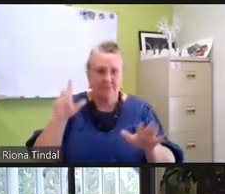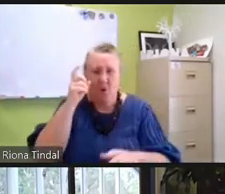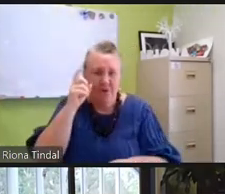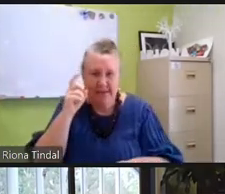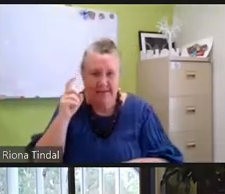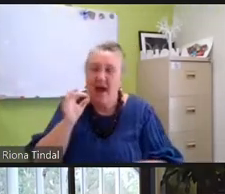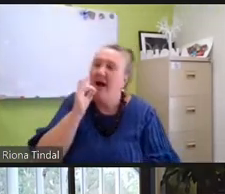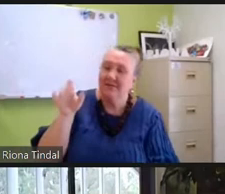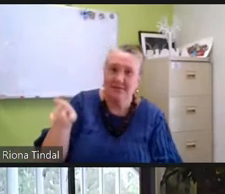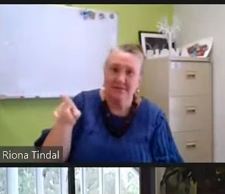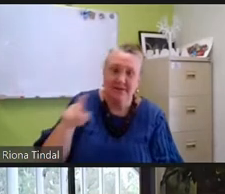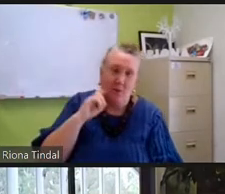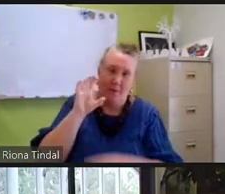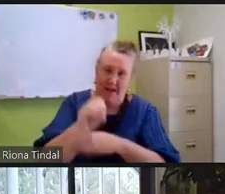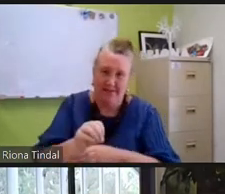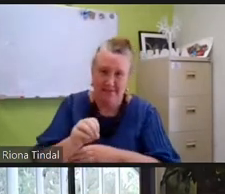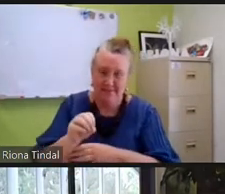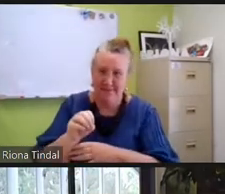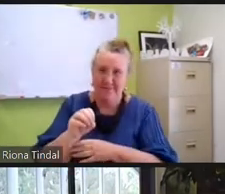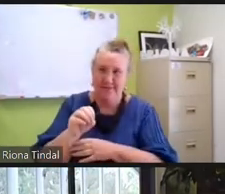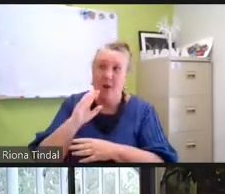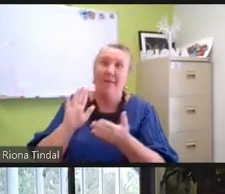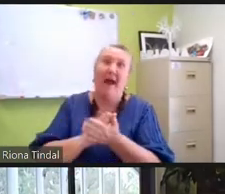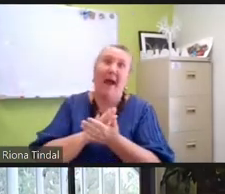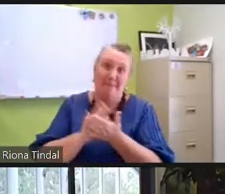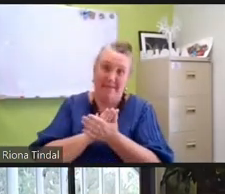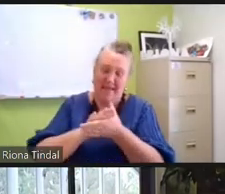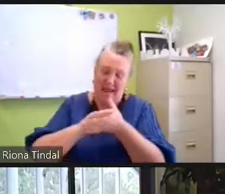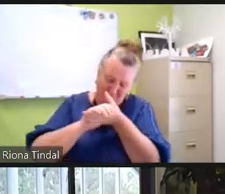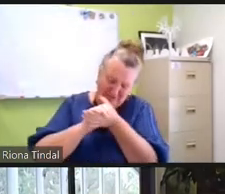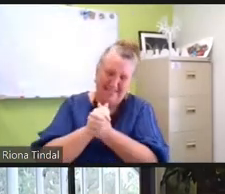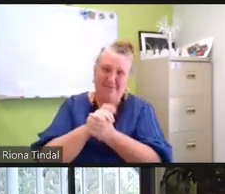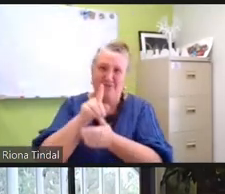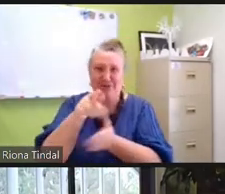have. If it's the first time you've given it a go, please don't be worried or concerned. The